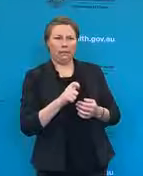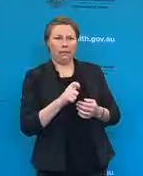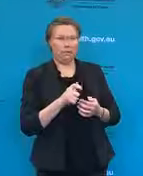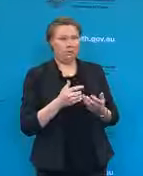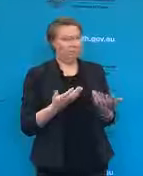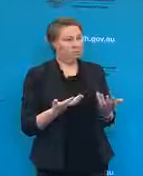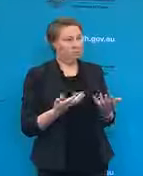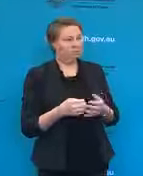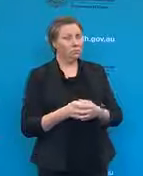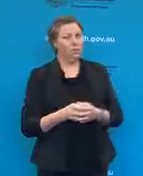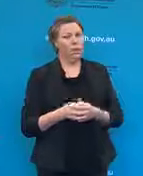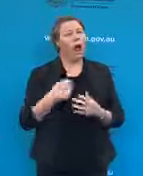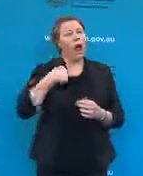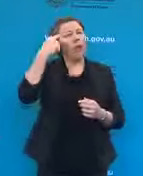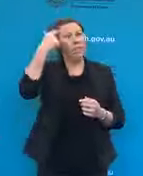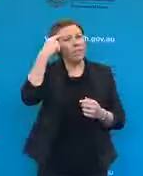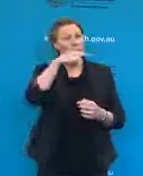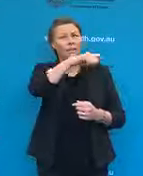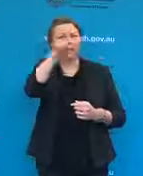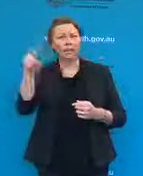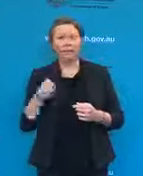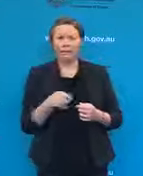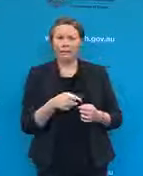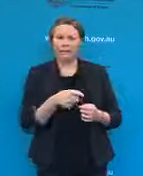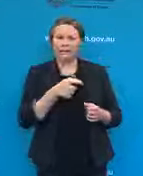I think their caution at the moment is understandable. I understand their anxiety.